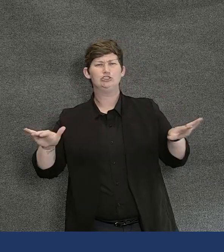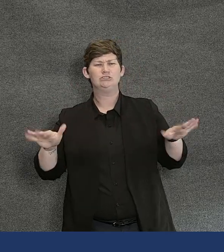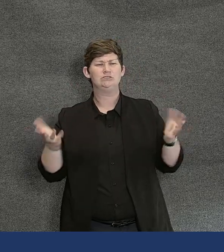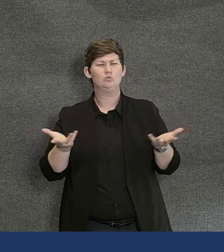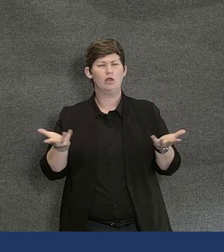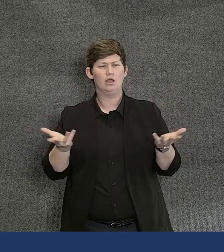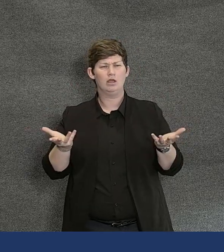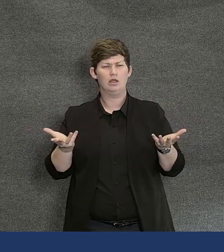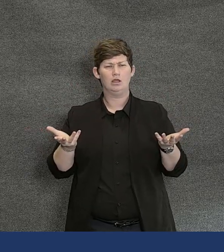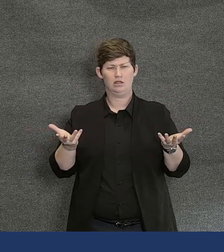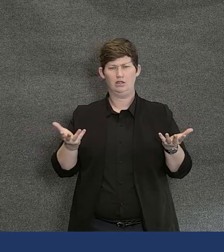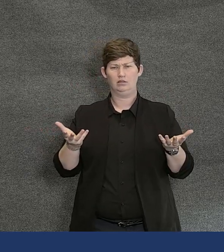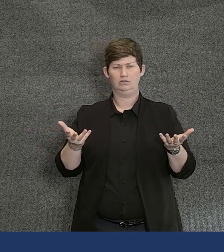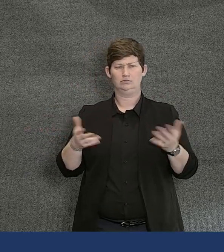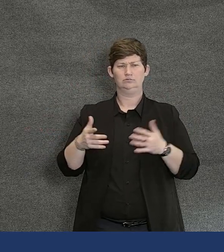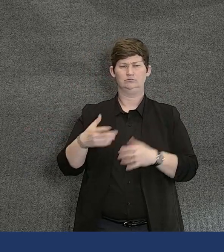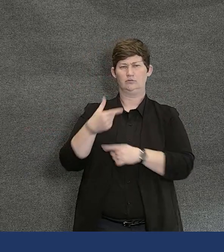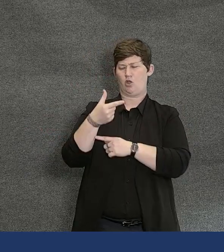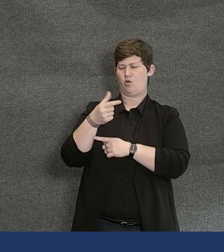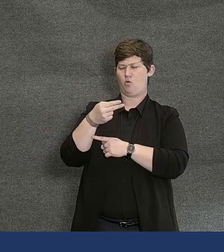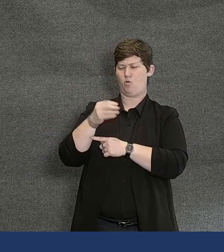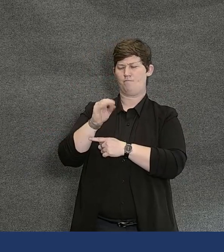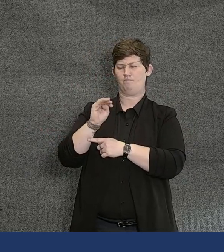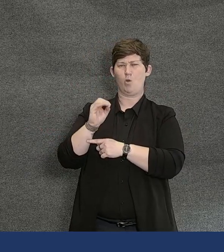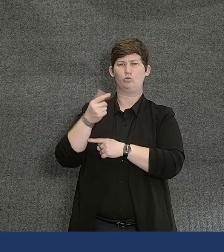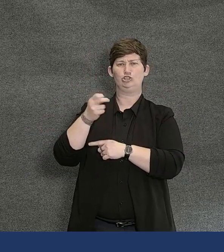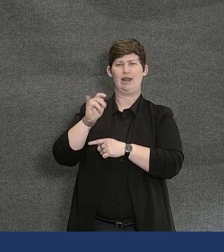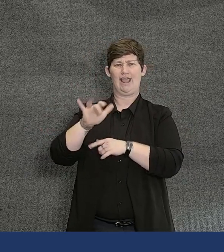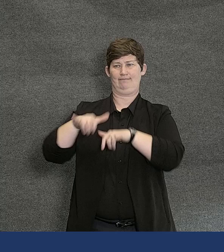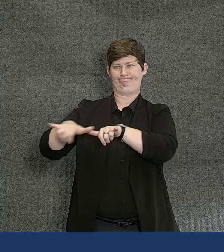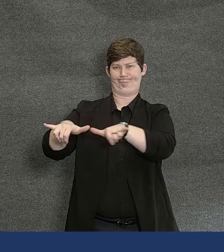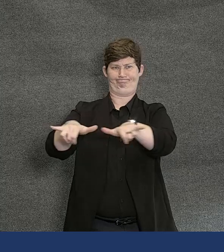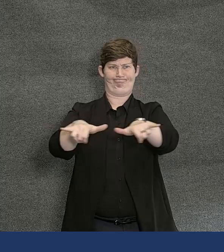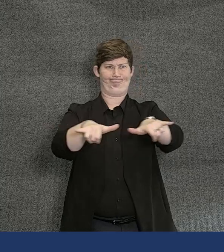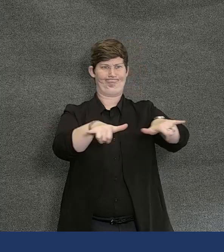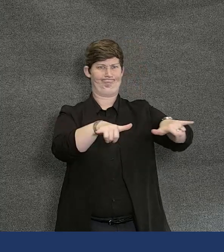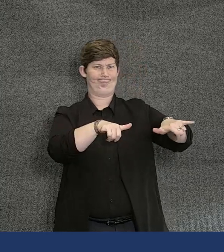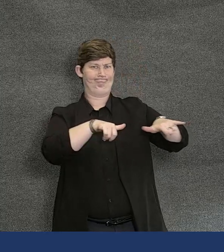Just one group of people gets to participate. If you don't like diversity, then you're